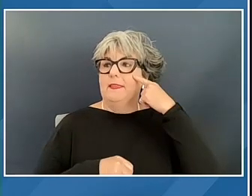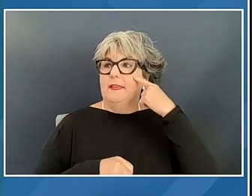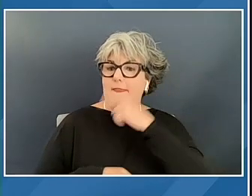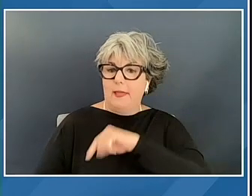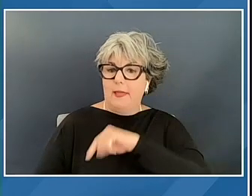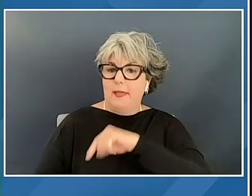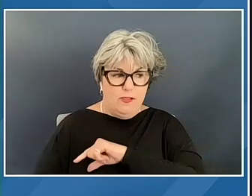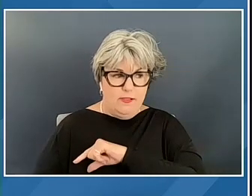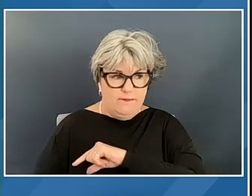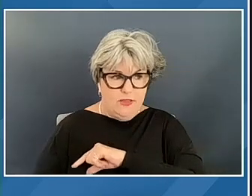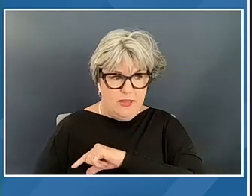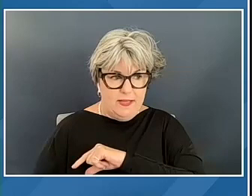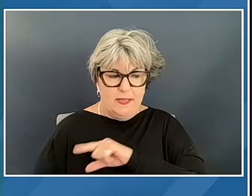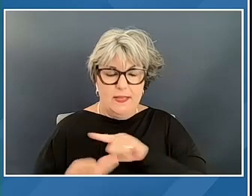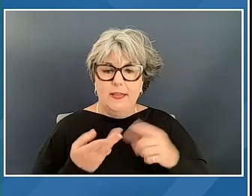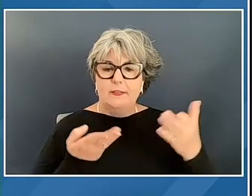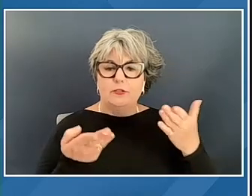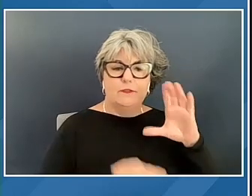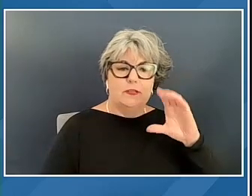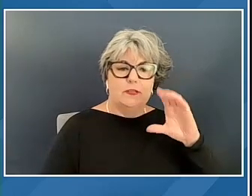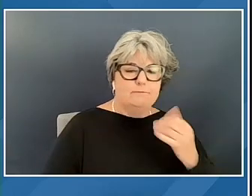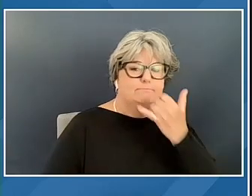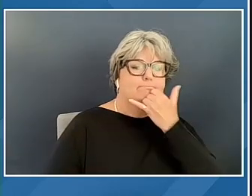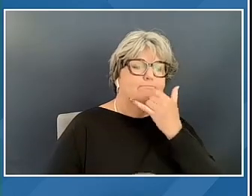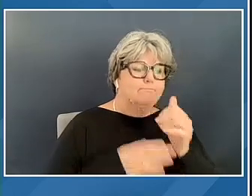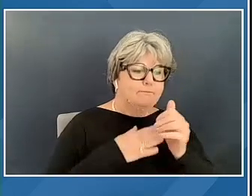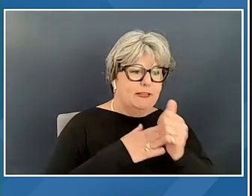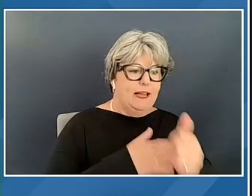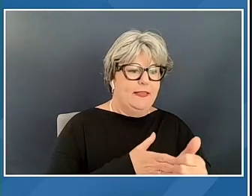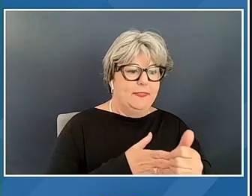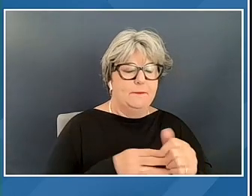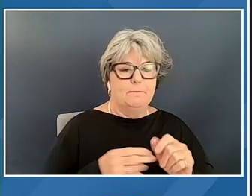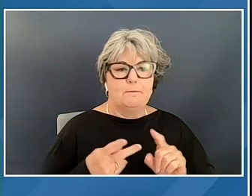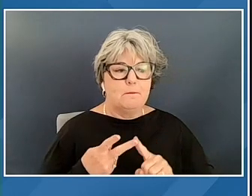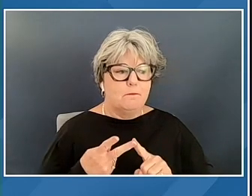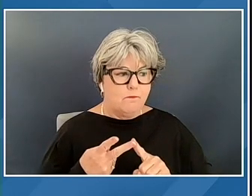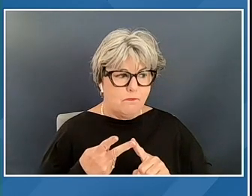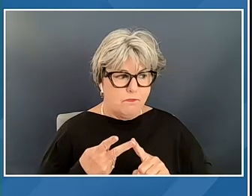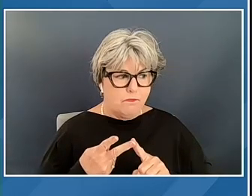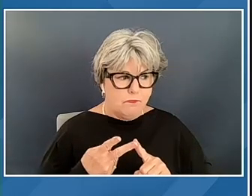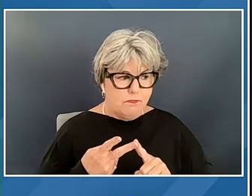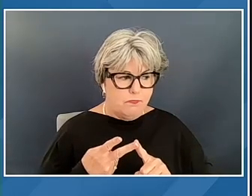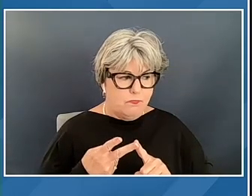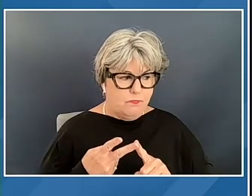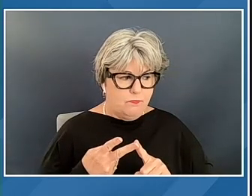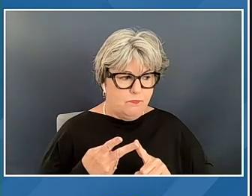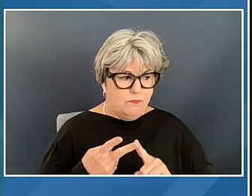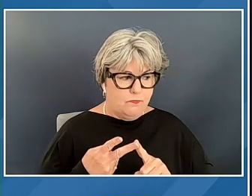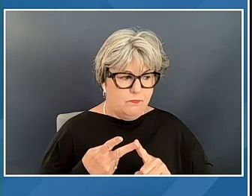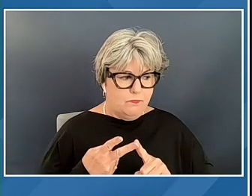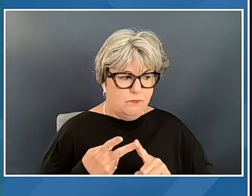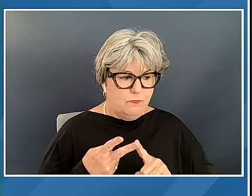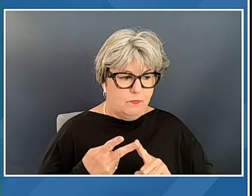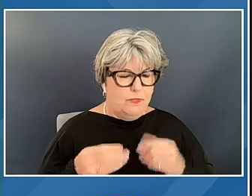then the servicers misguide them. And so- and then there's no process for them to be assured of what they should or